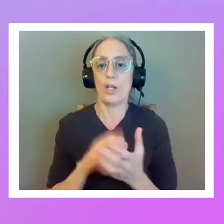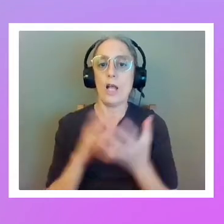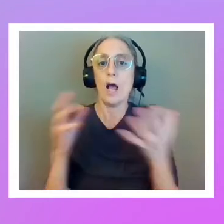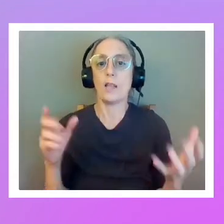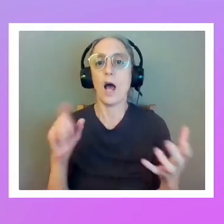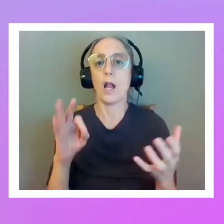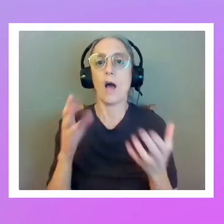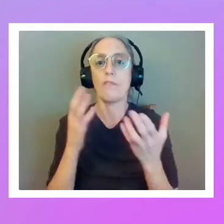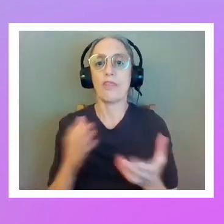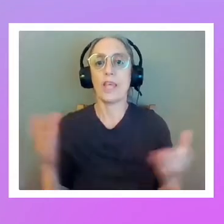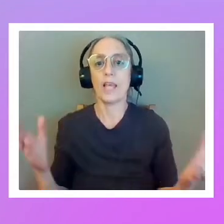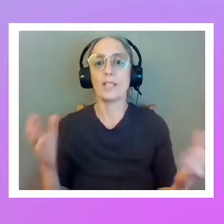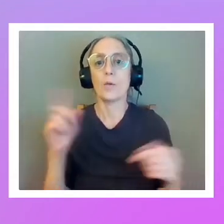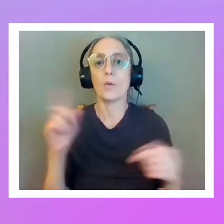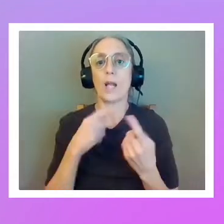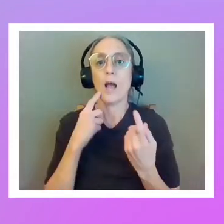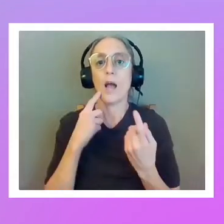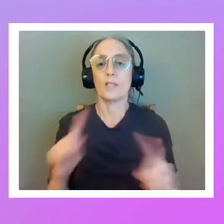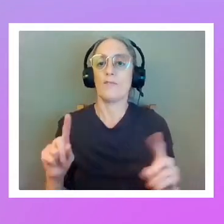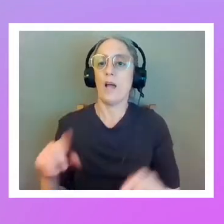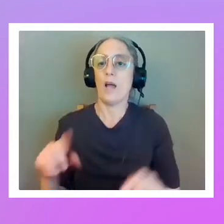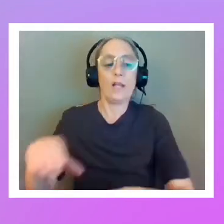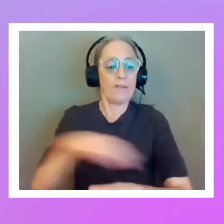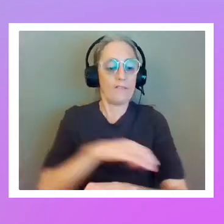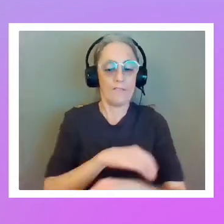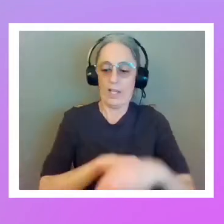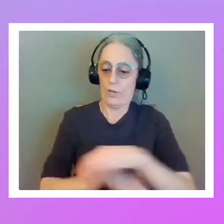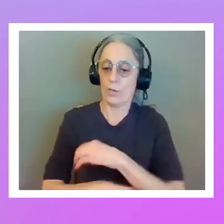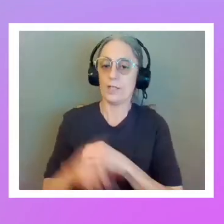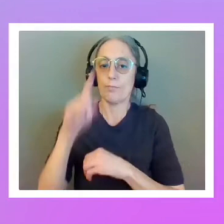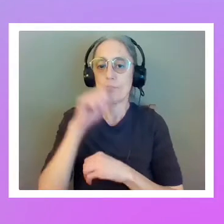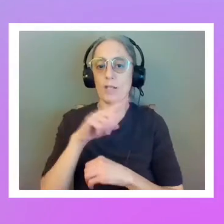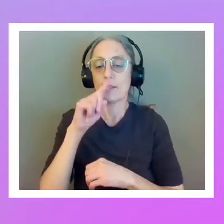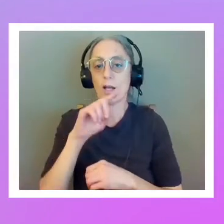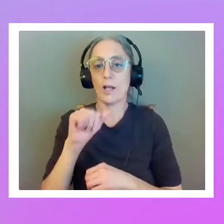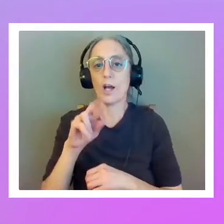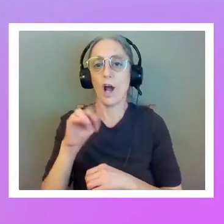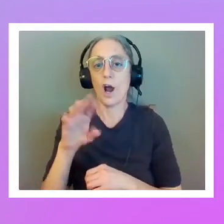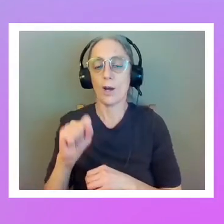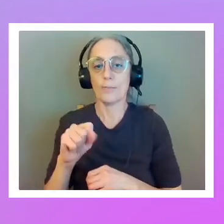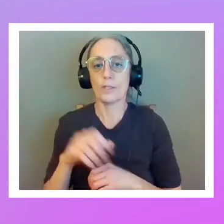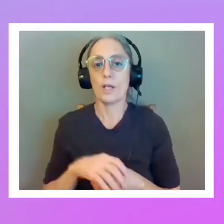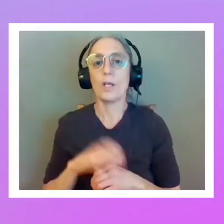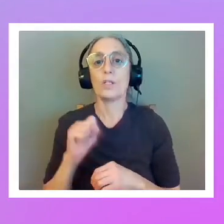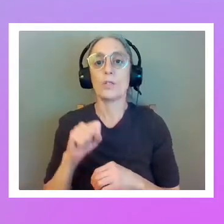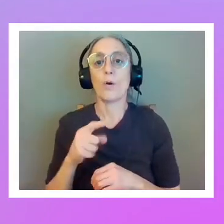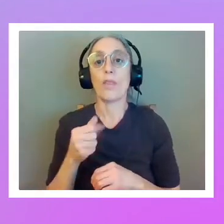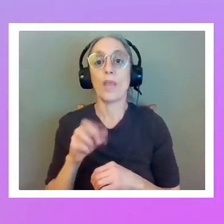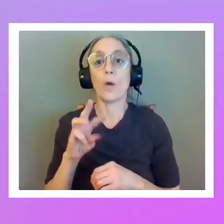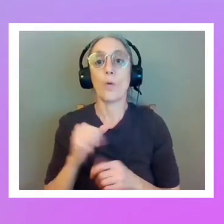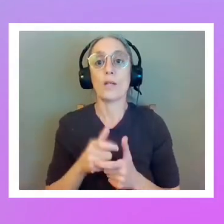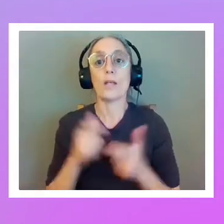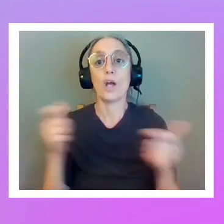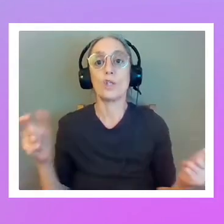when I was finally fit with prosthetic arms. So there was a huge learning curve in using them.